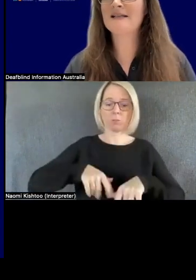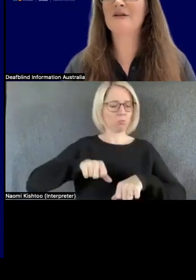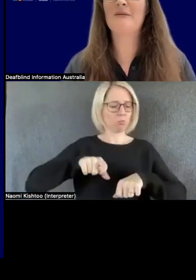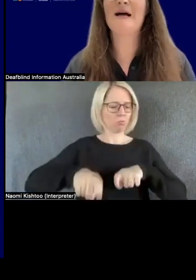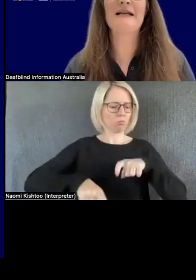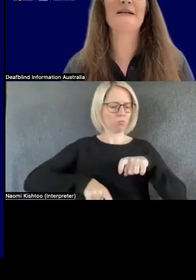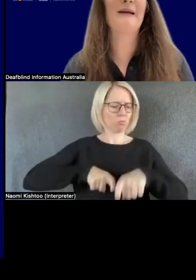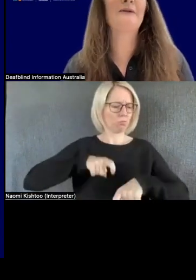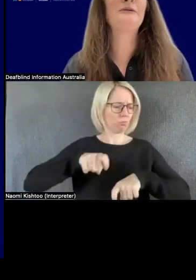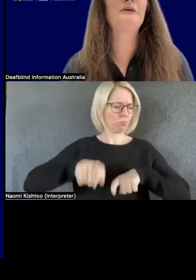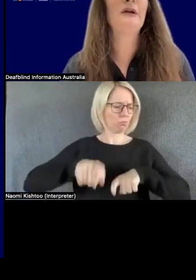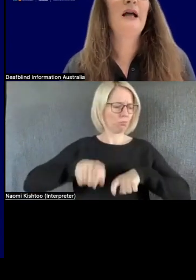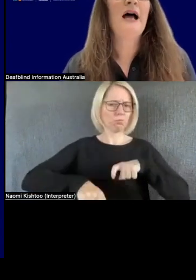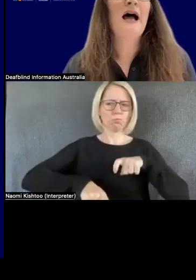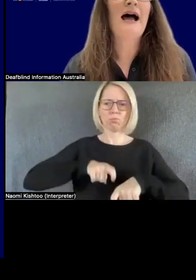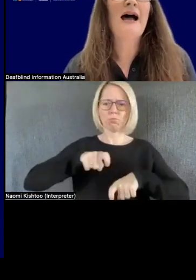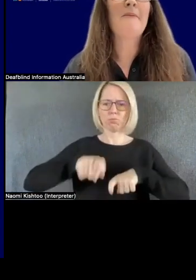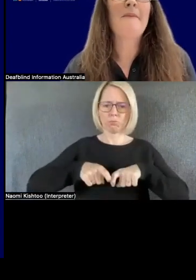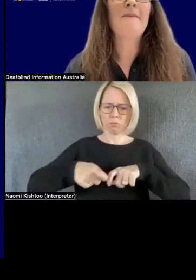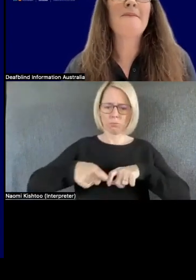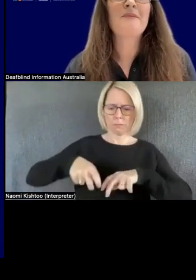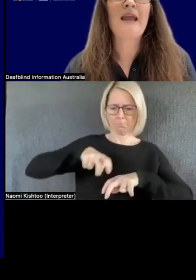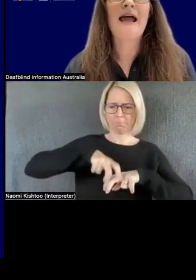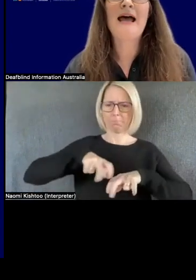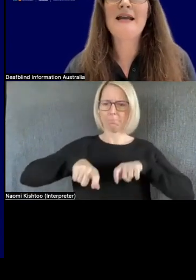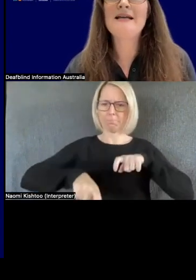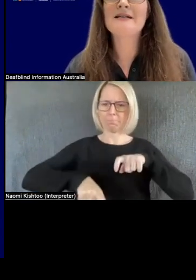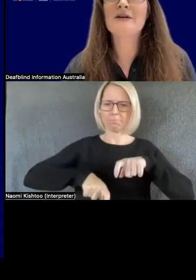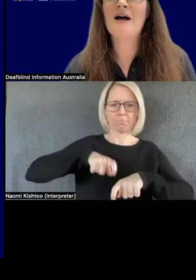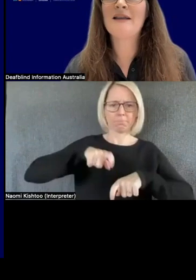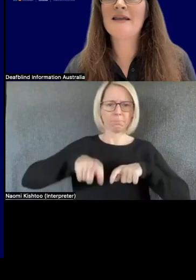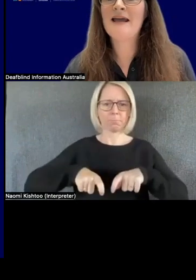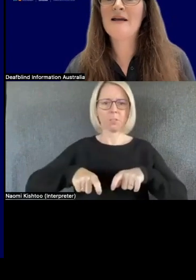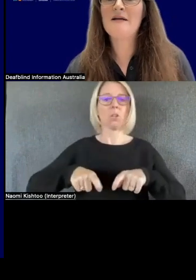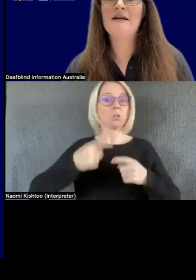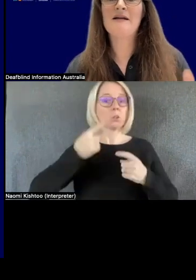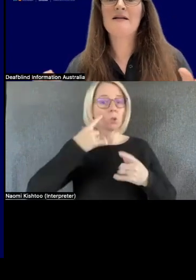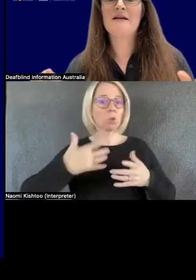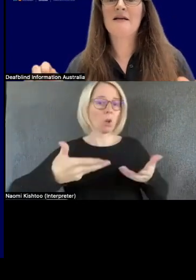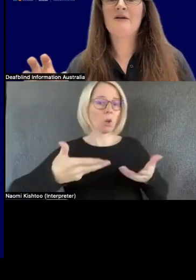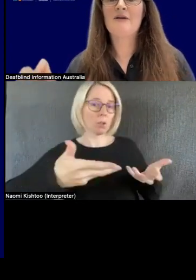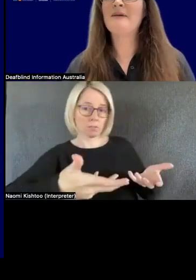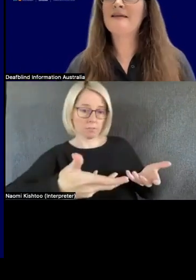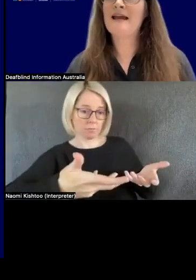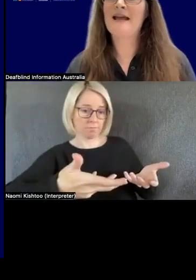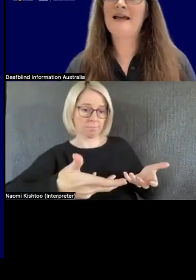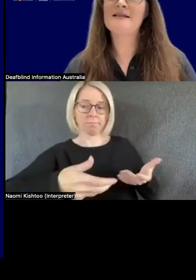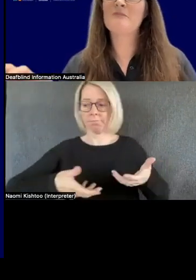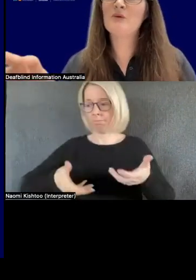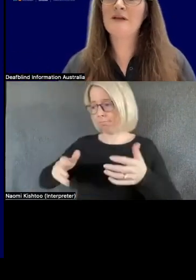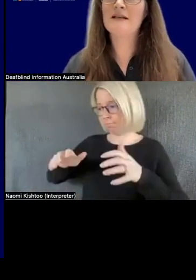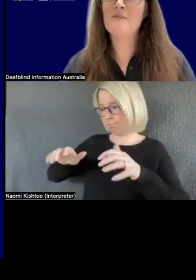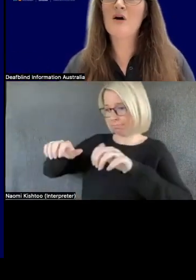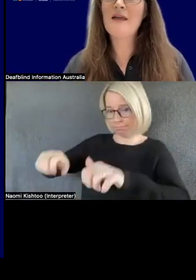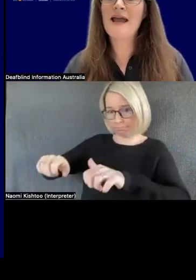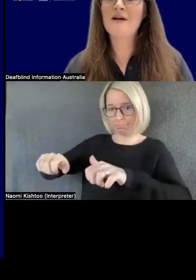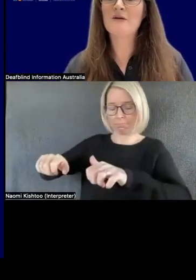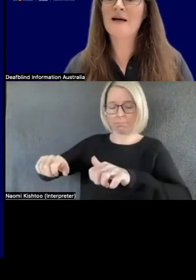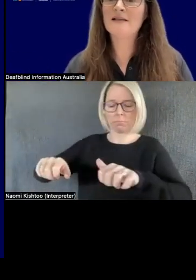sit on a bike and pedal and rather than grabbing their hands and putting them on the handlebars